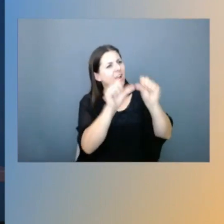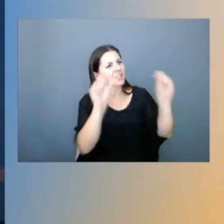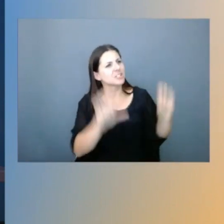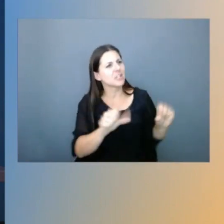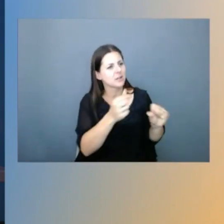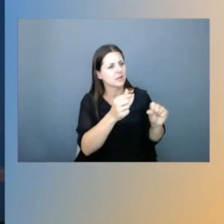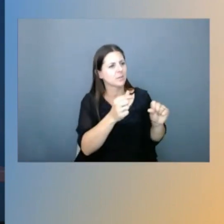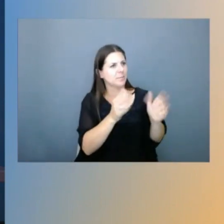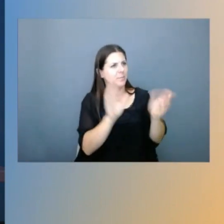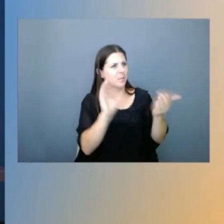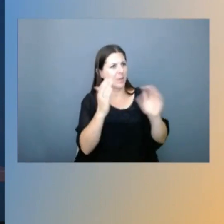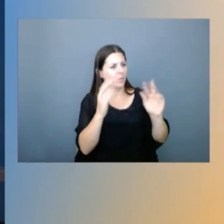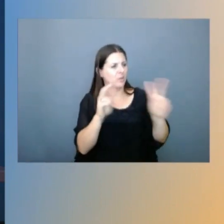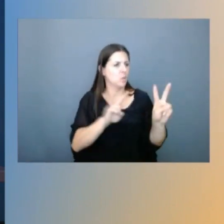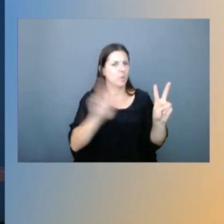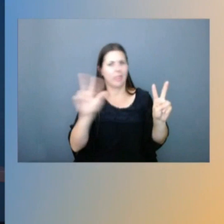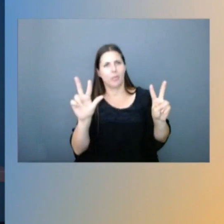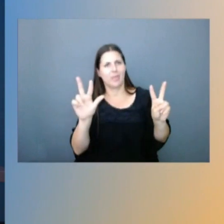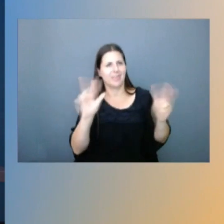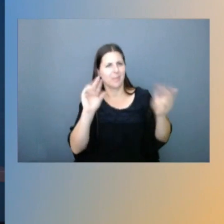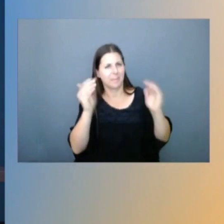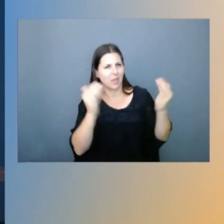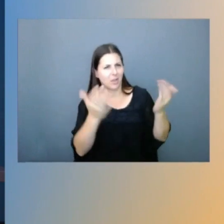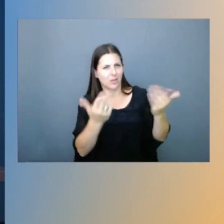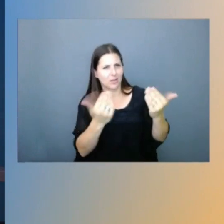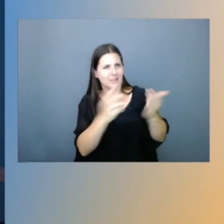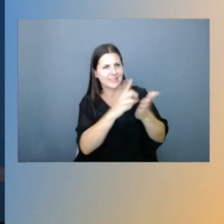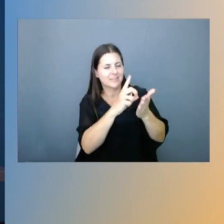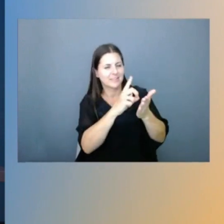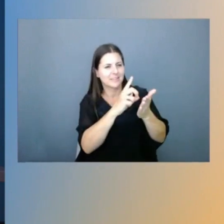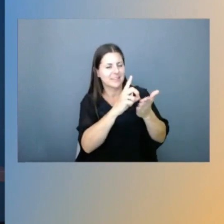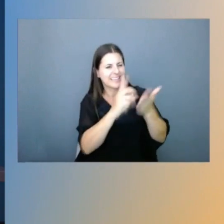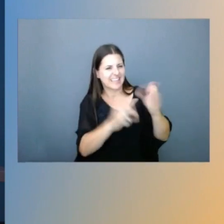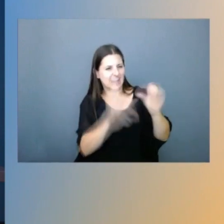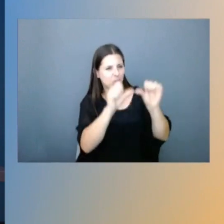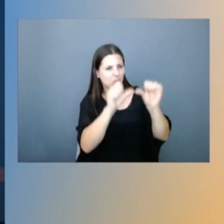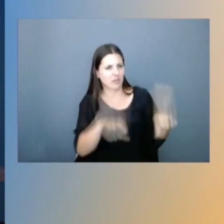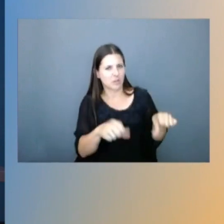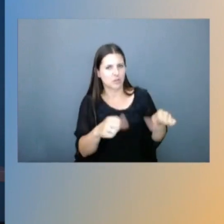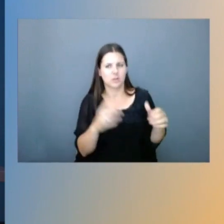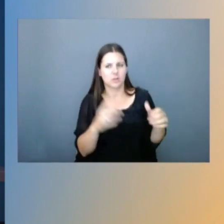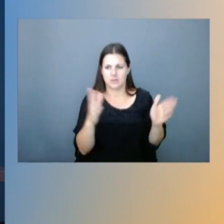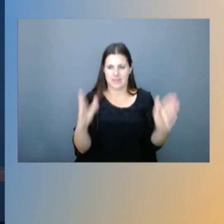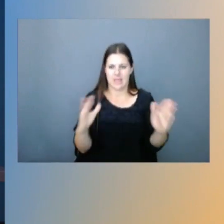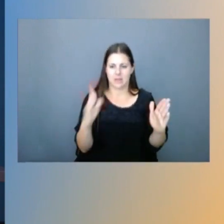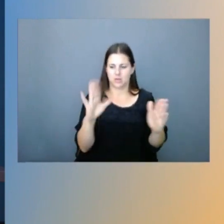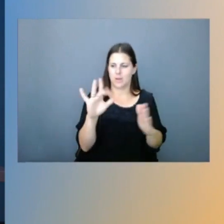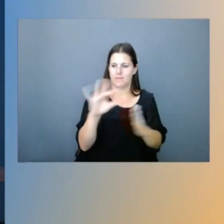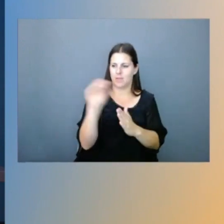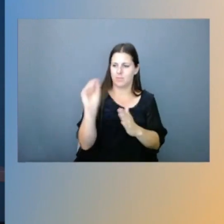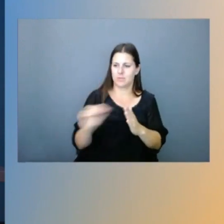that really gives us that 25% better performance? Is it a big, beefier chip? Is it something else?